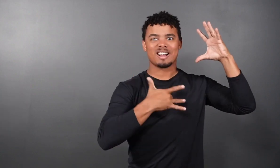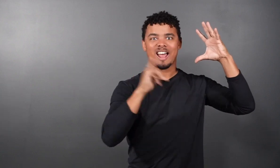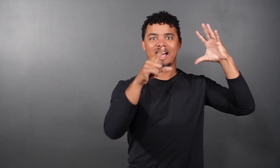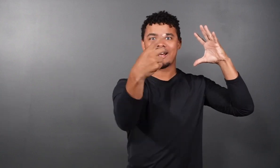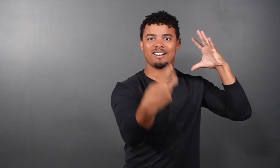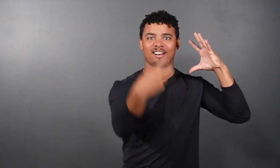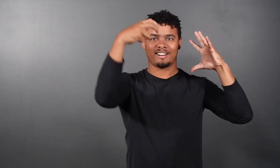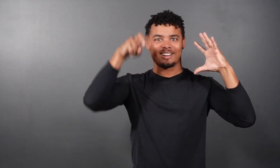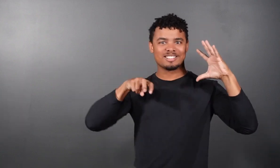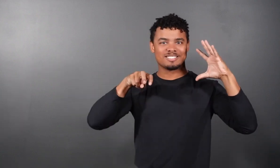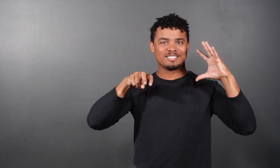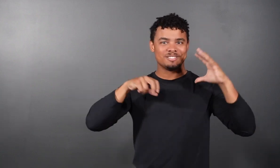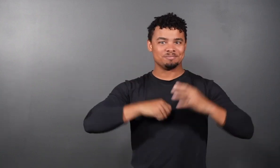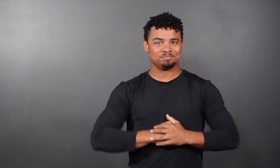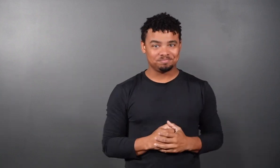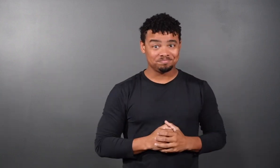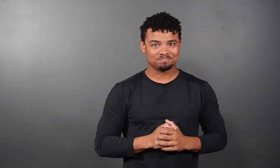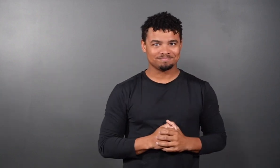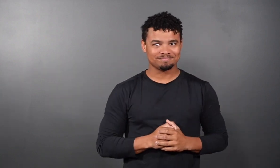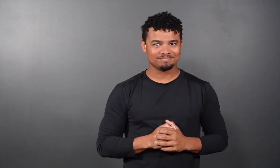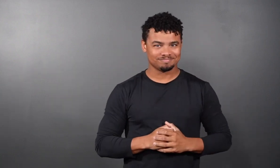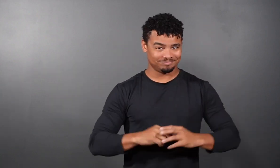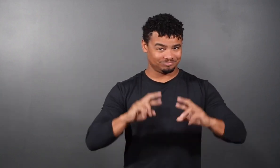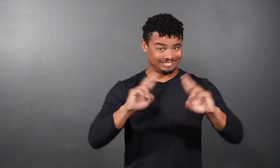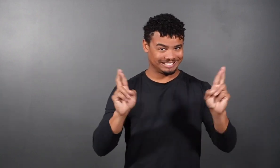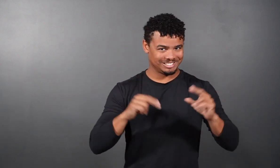and hope it makes you feel like you were part of the stories! Are you ready?!?